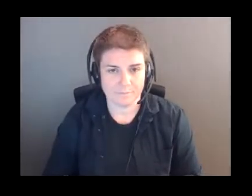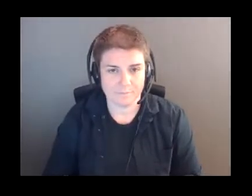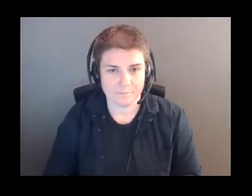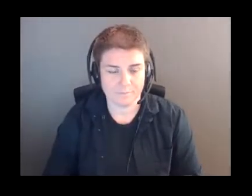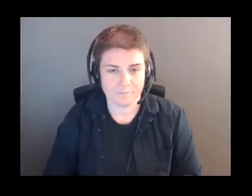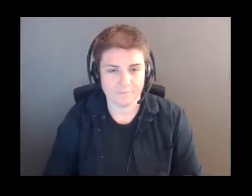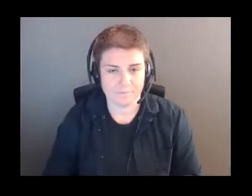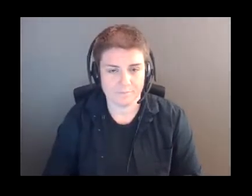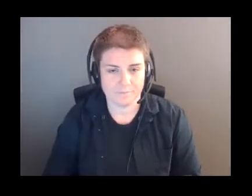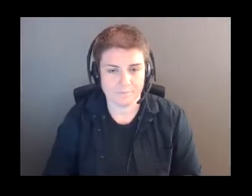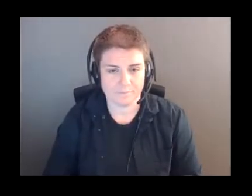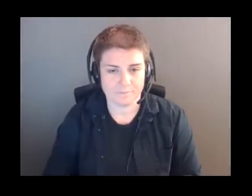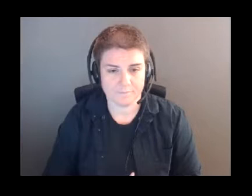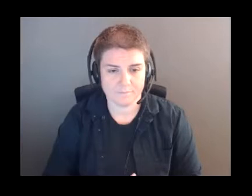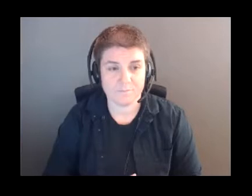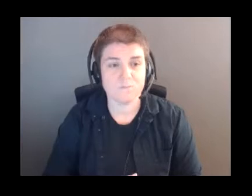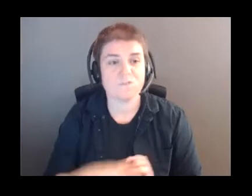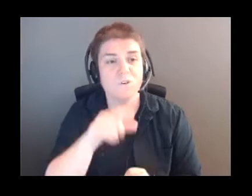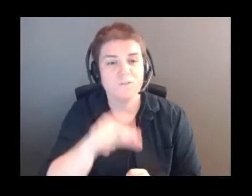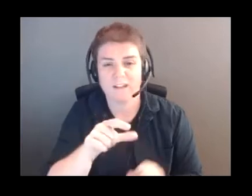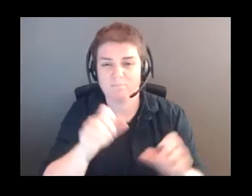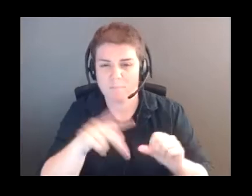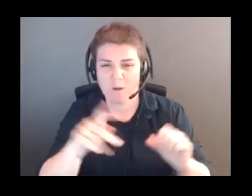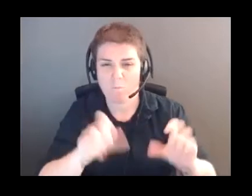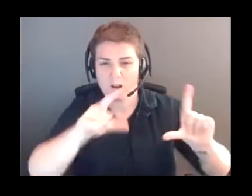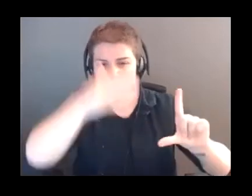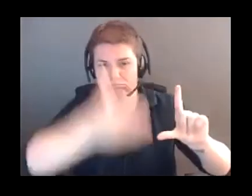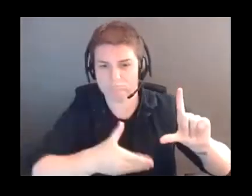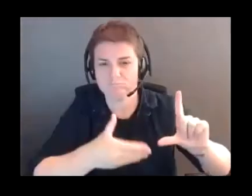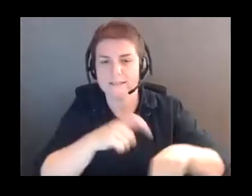Here is a quick overview of the program timeline. The application deadline